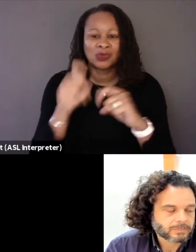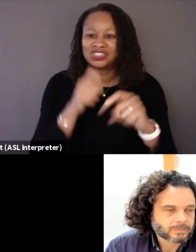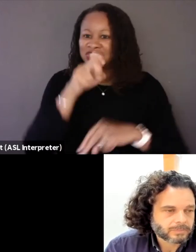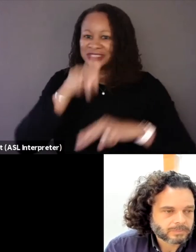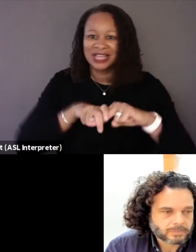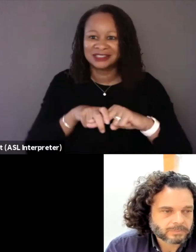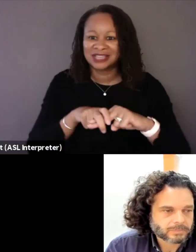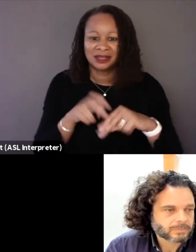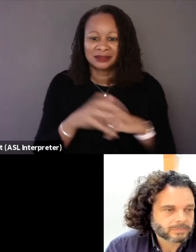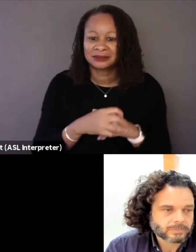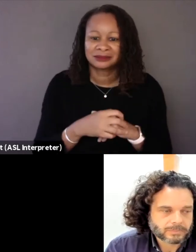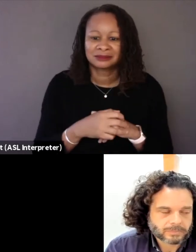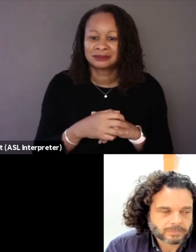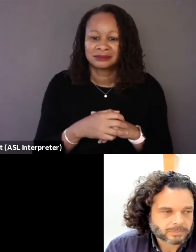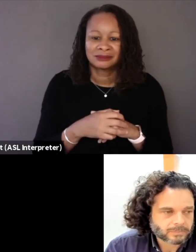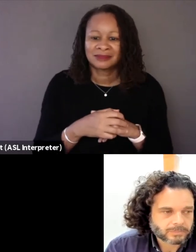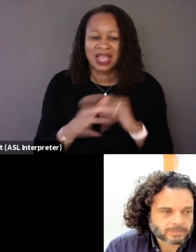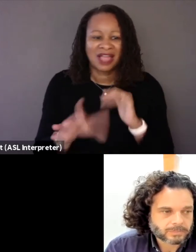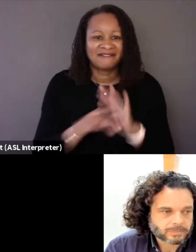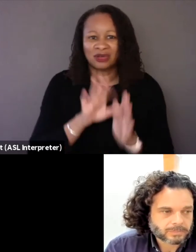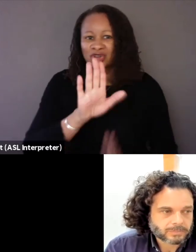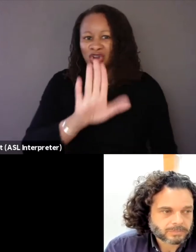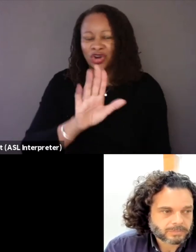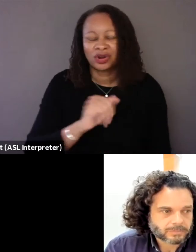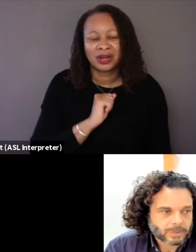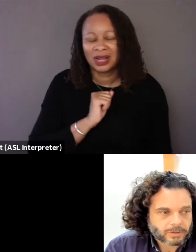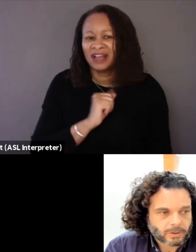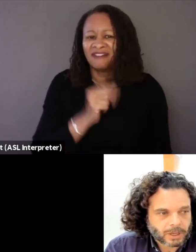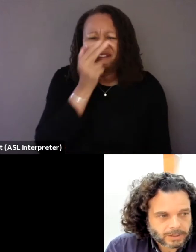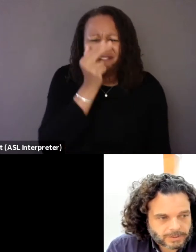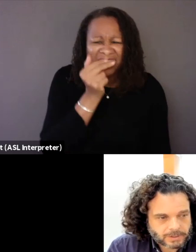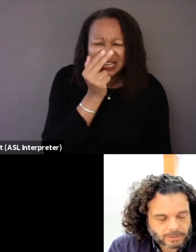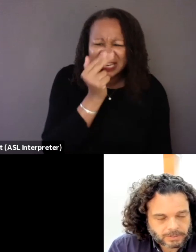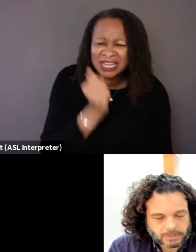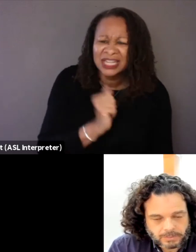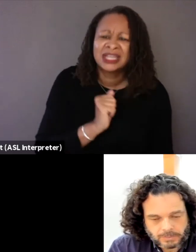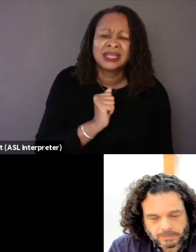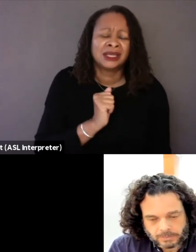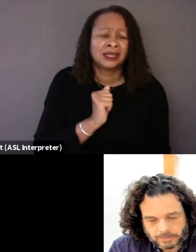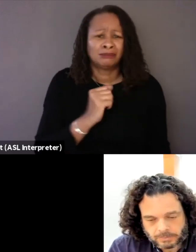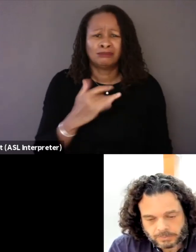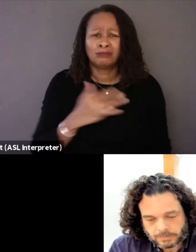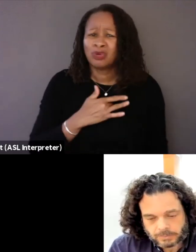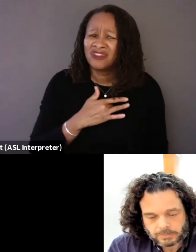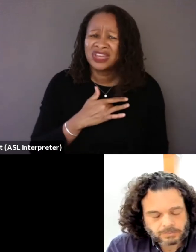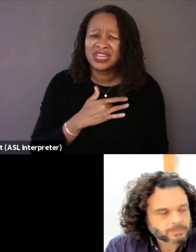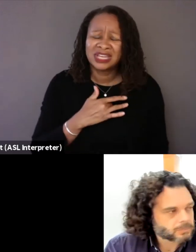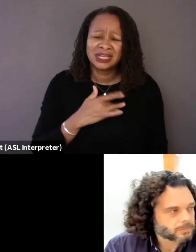I, I just found her incredibly funny So honest. And moving, insightful, honest,